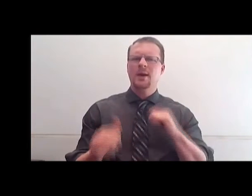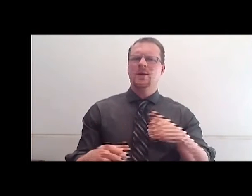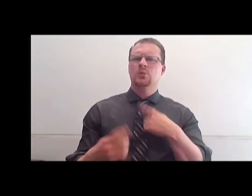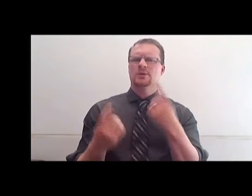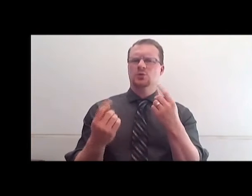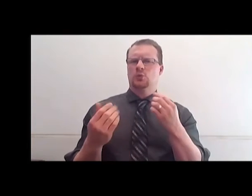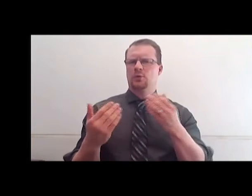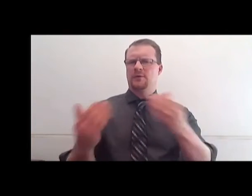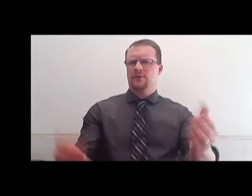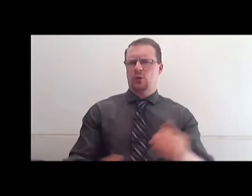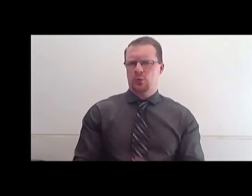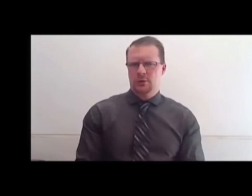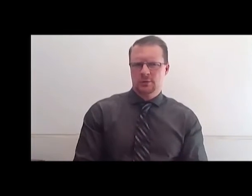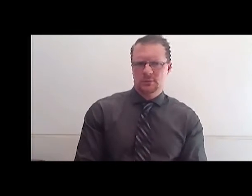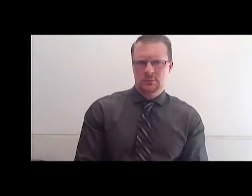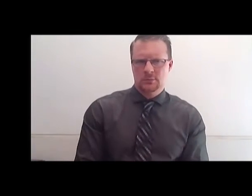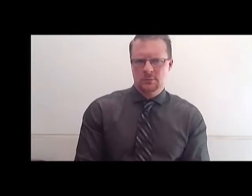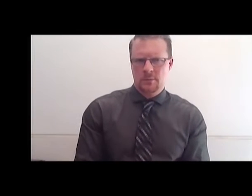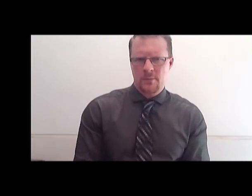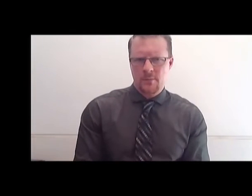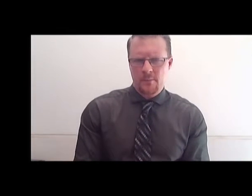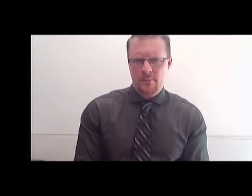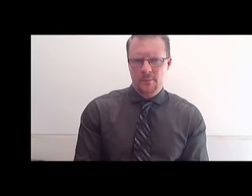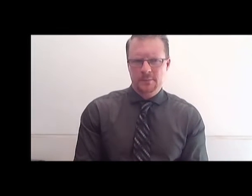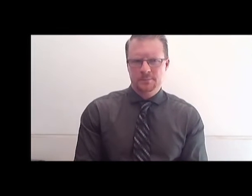With all of this information, what can we do to move forward?